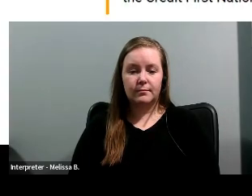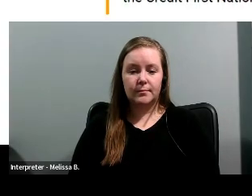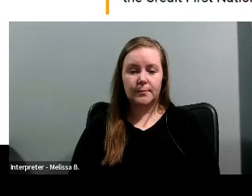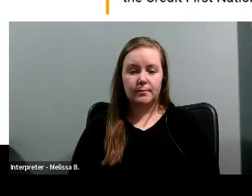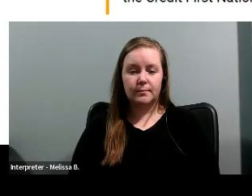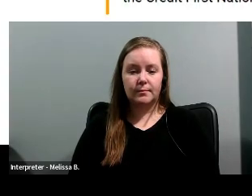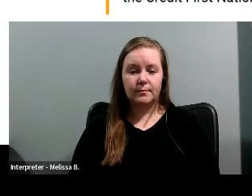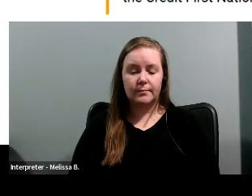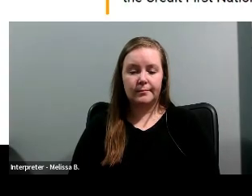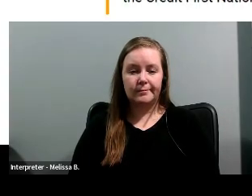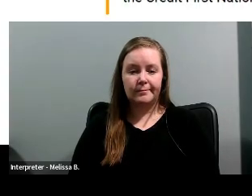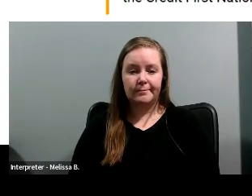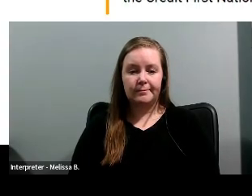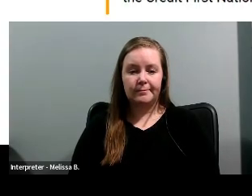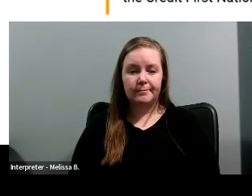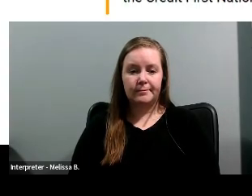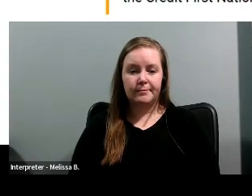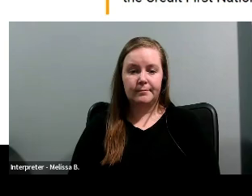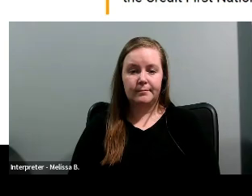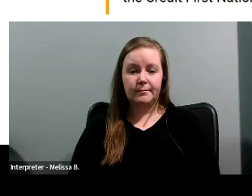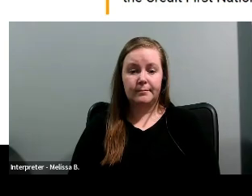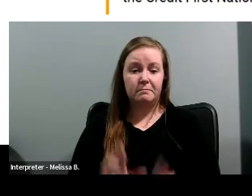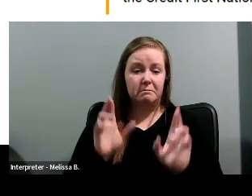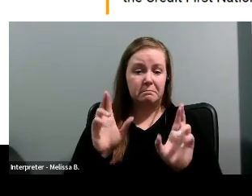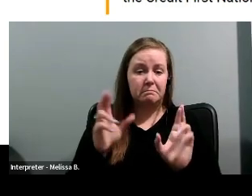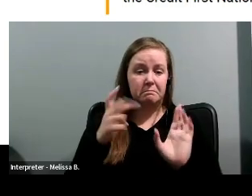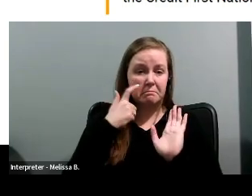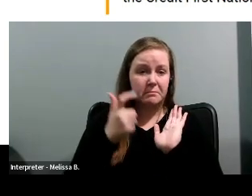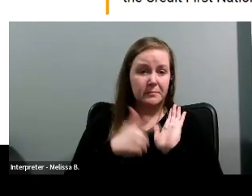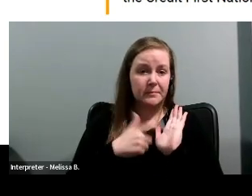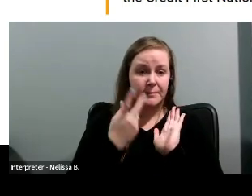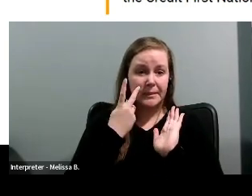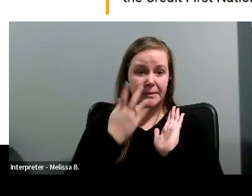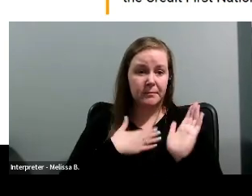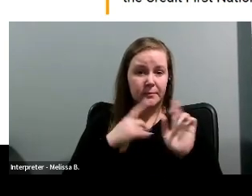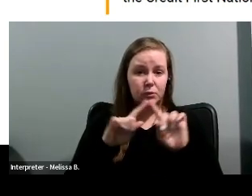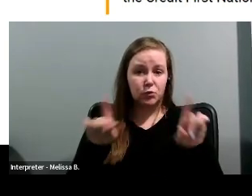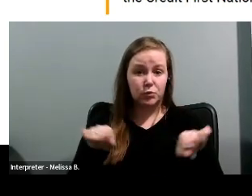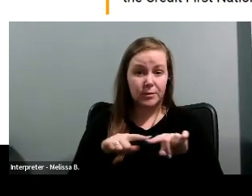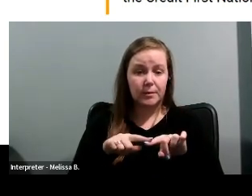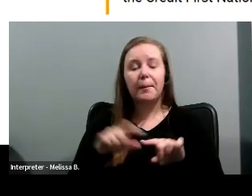Shannon Spencer (she/her): I hope you guys are seeing my screen. Are you able to see it? Stacia Stewart SPT (She/Her): Yep, we can see it.